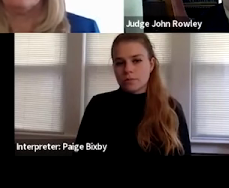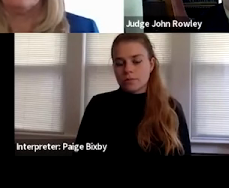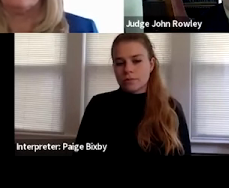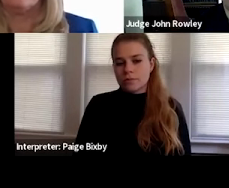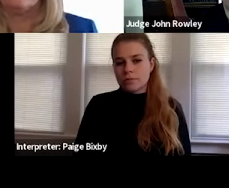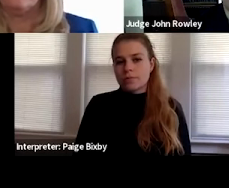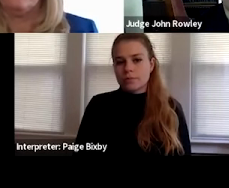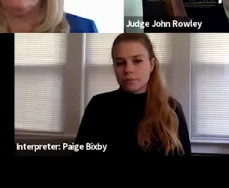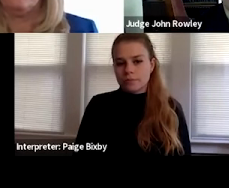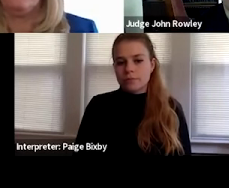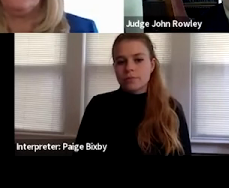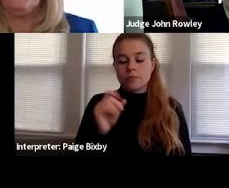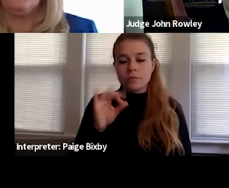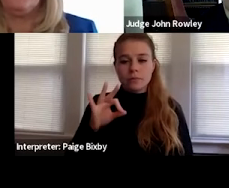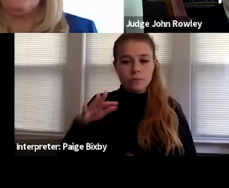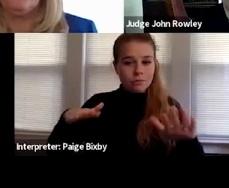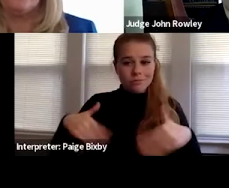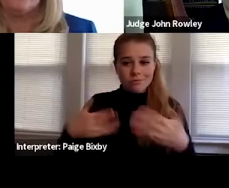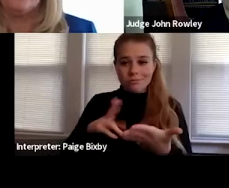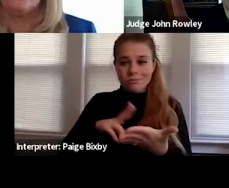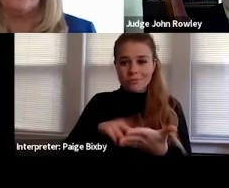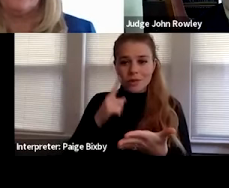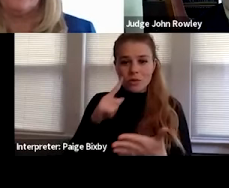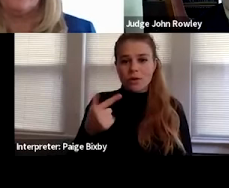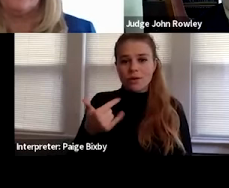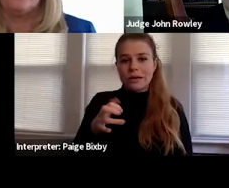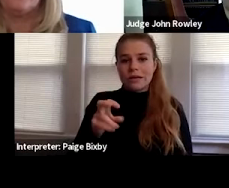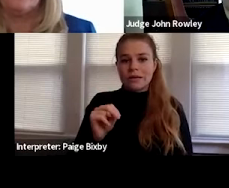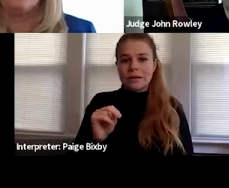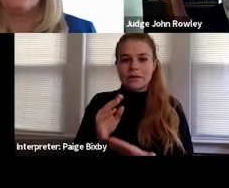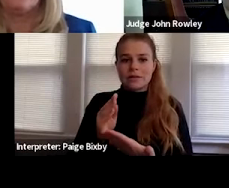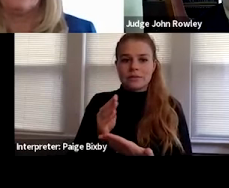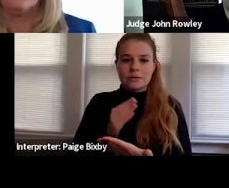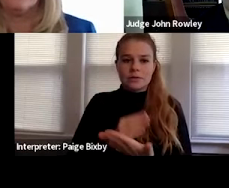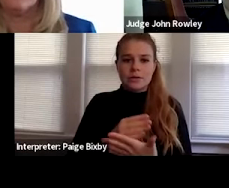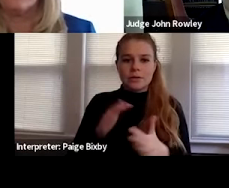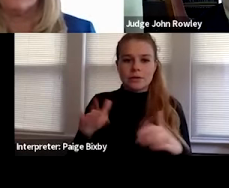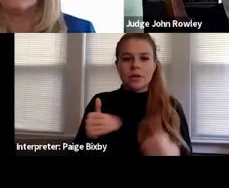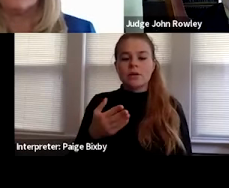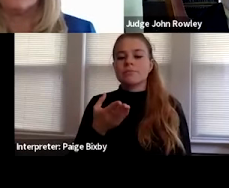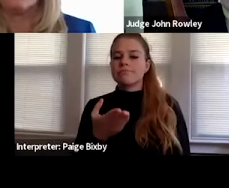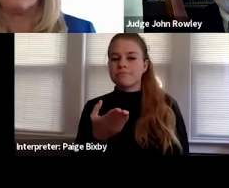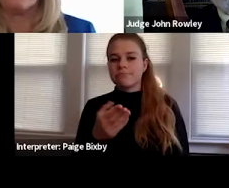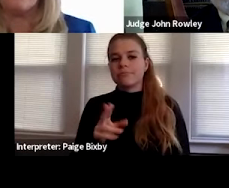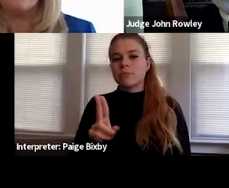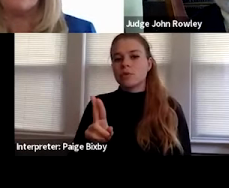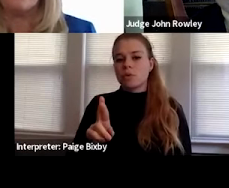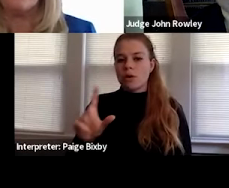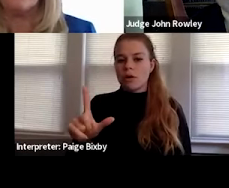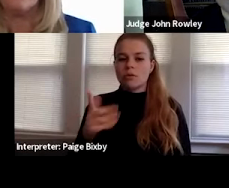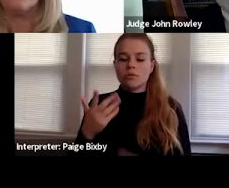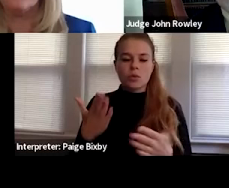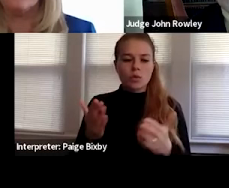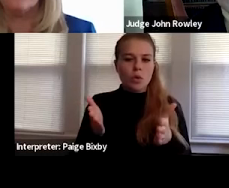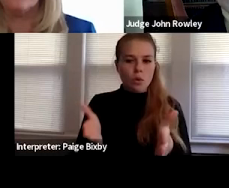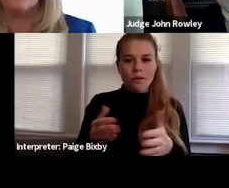And if you haven't signed up for the GAINS listserv yet, here is a condensed URL, just enter this into your favorite browser